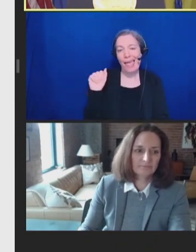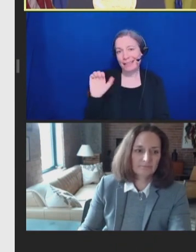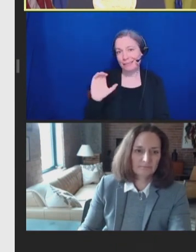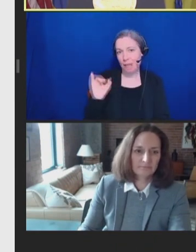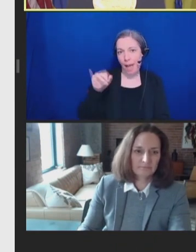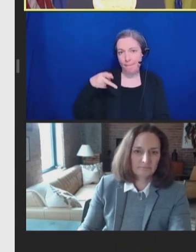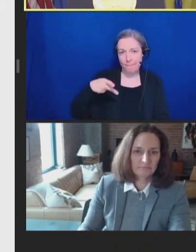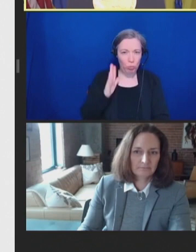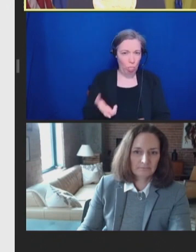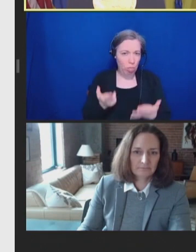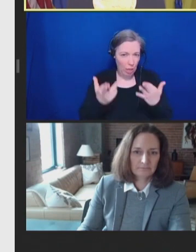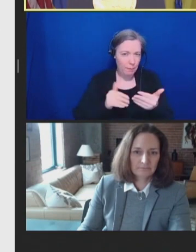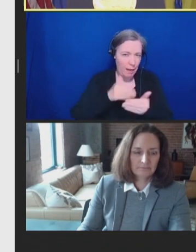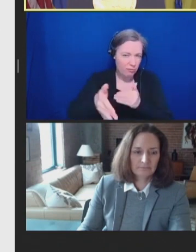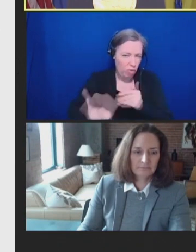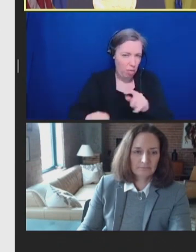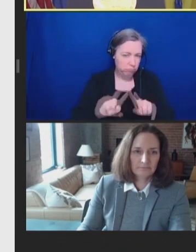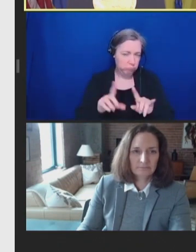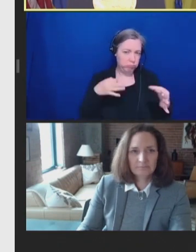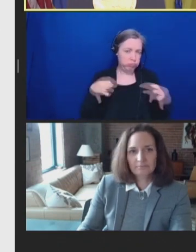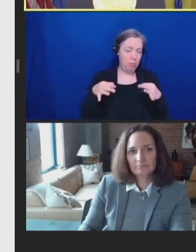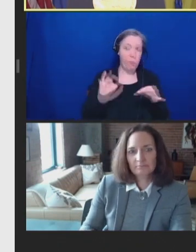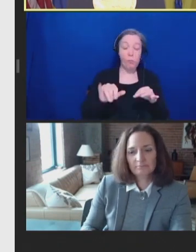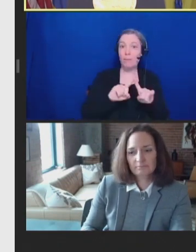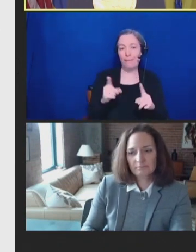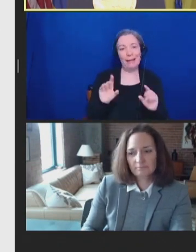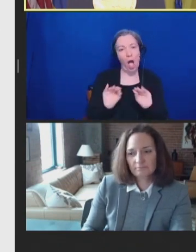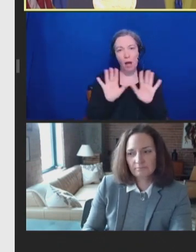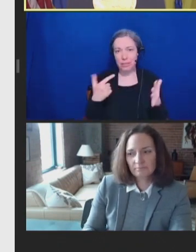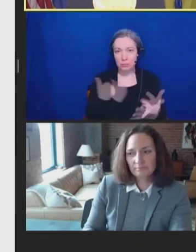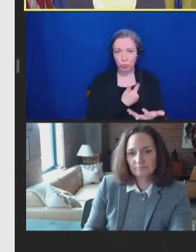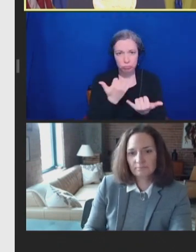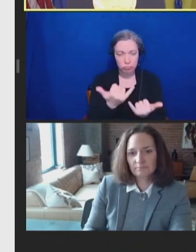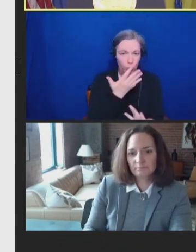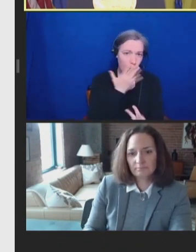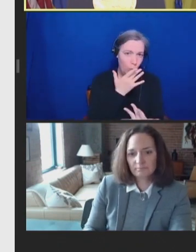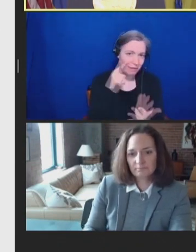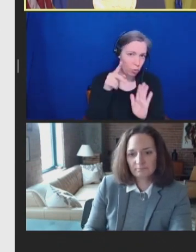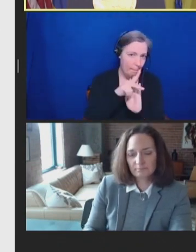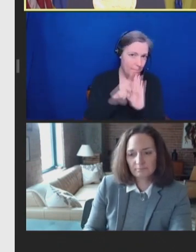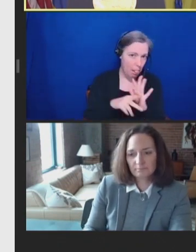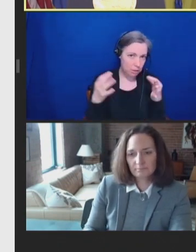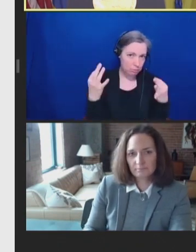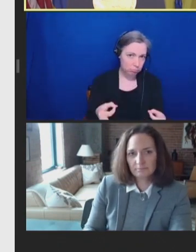So, you know, obviously, we are waiting for those policy decisions. And once those are known,